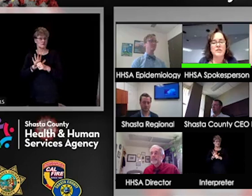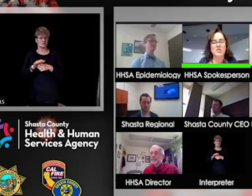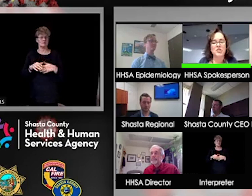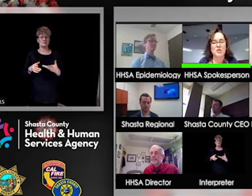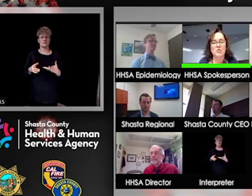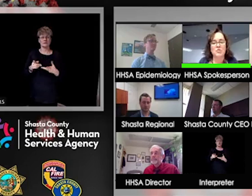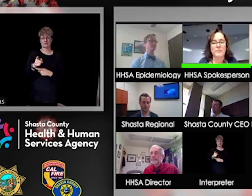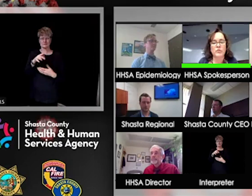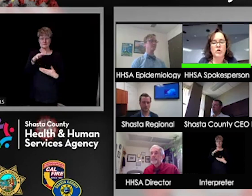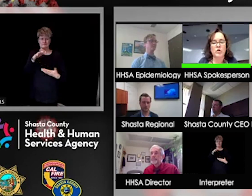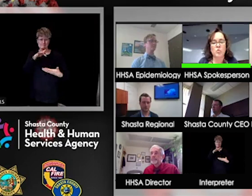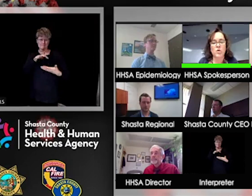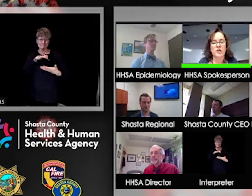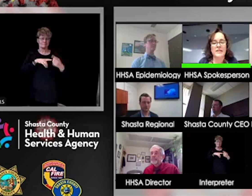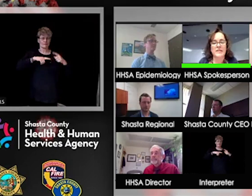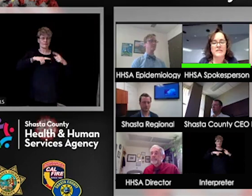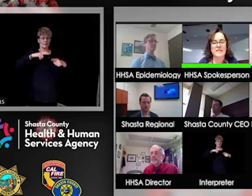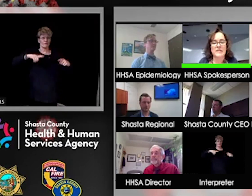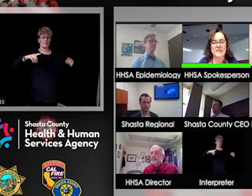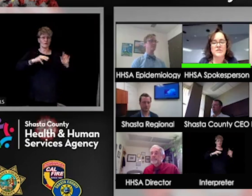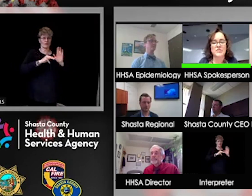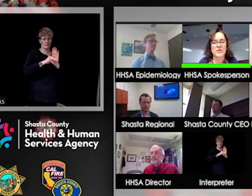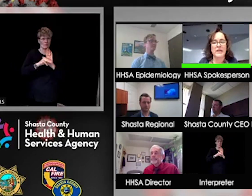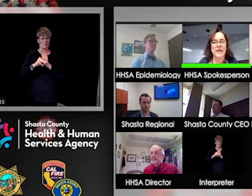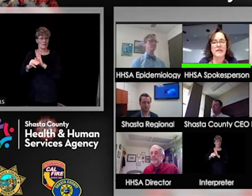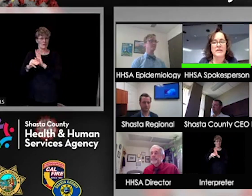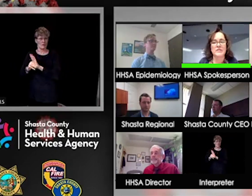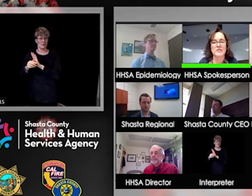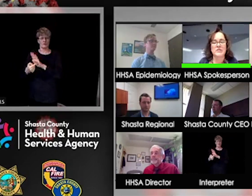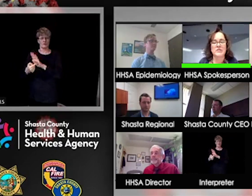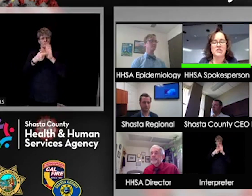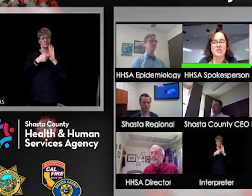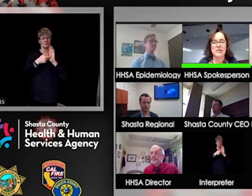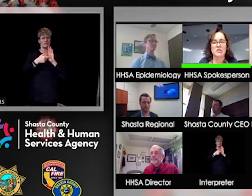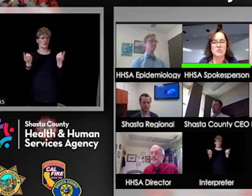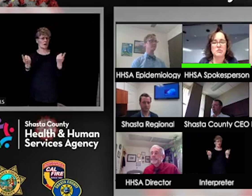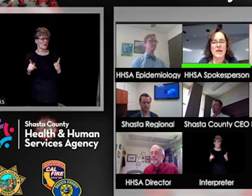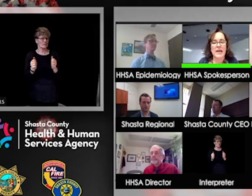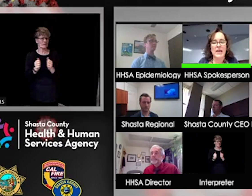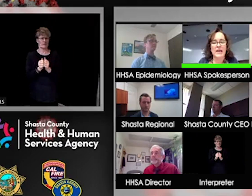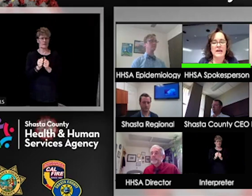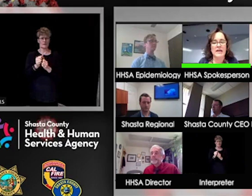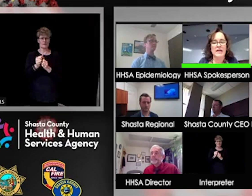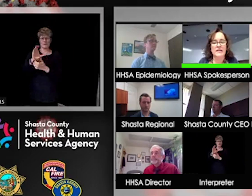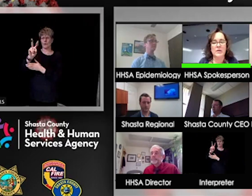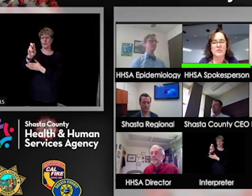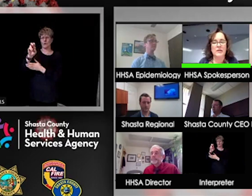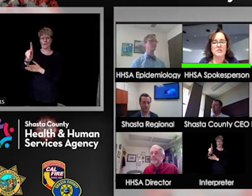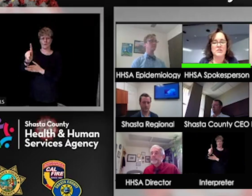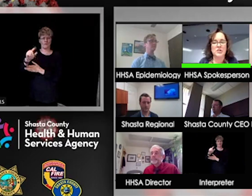that show what COVID-19 is doing and is going to potentially do. And I would like to turn